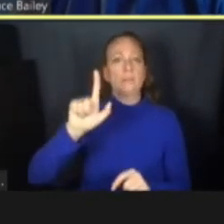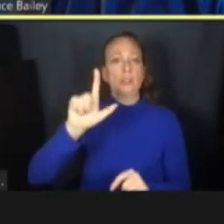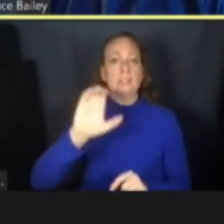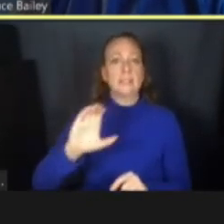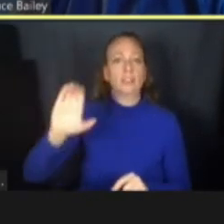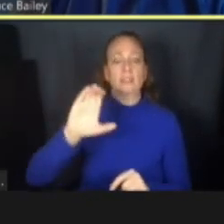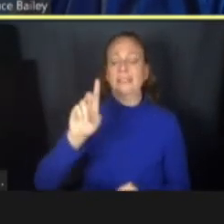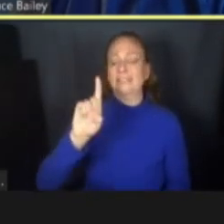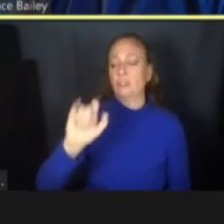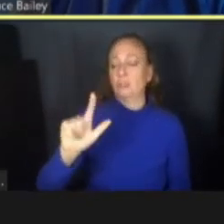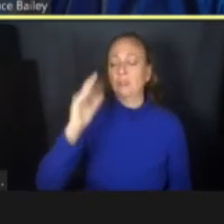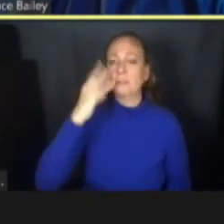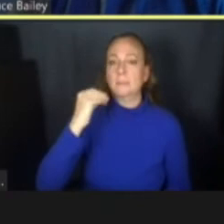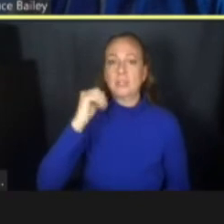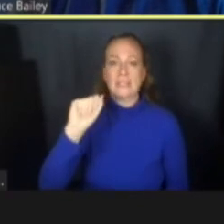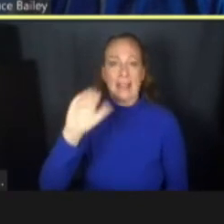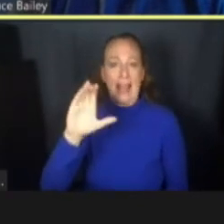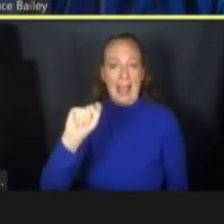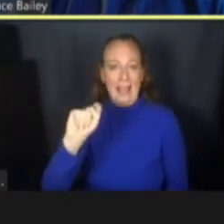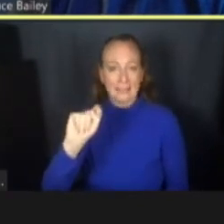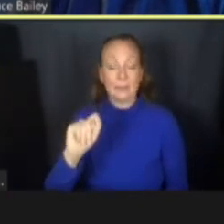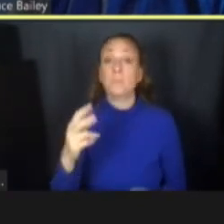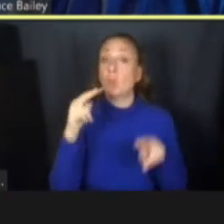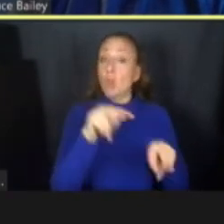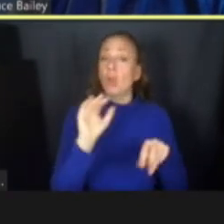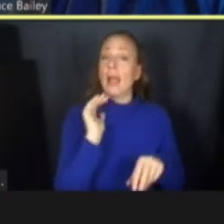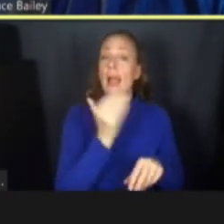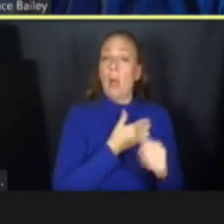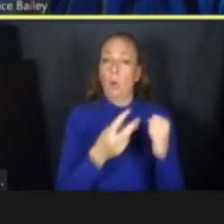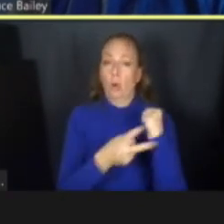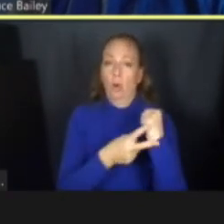And go to our archives accessibilityonline.org.